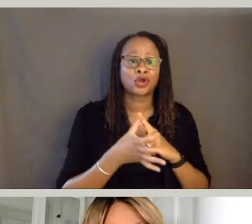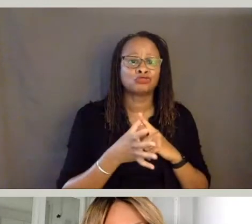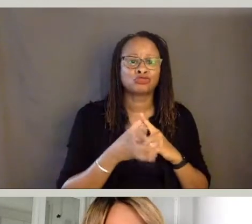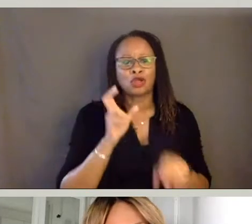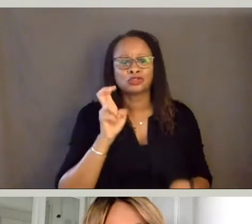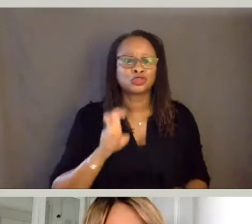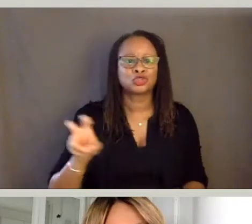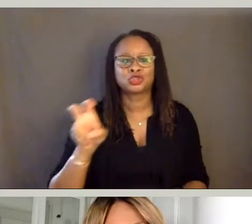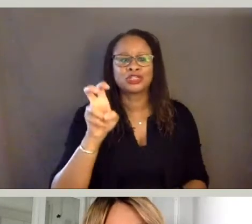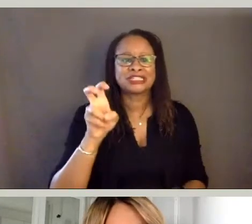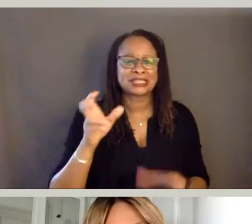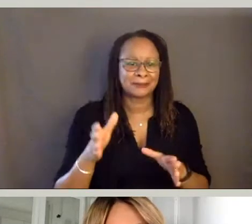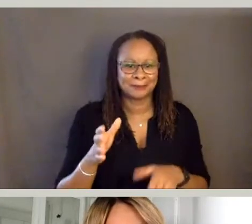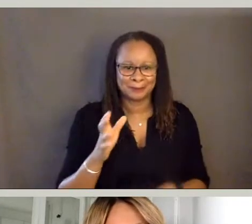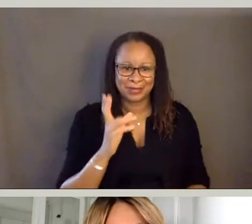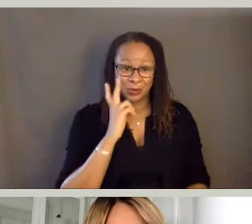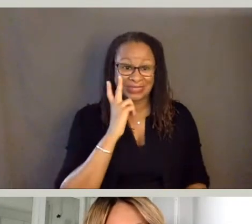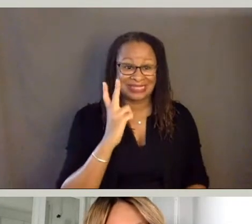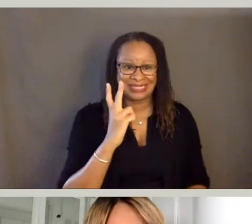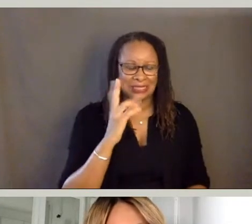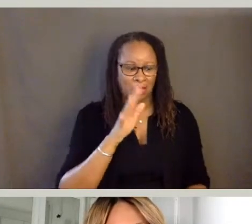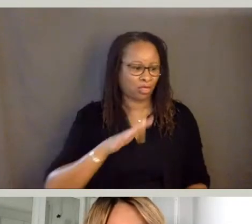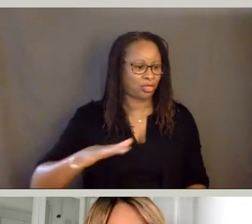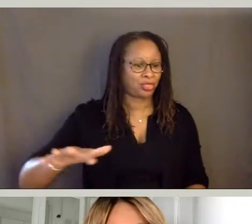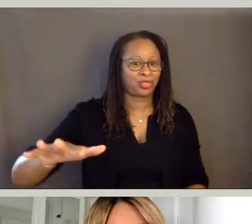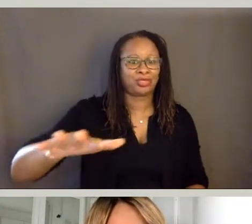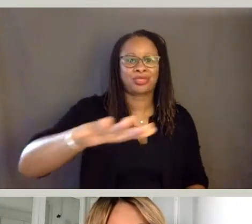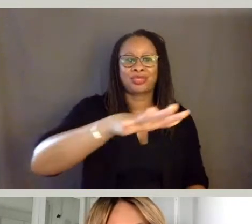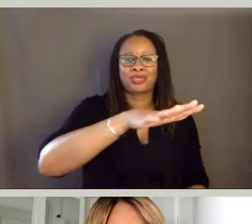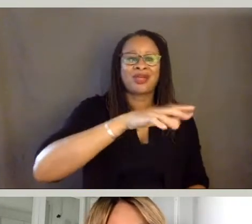that we see in the landscape of trans media.